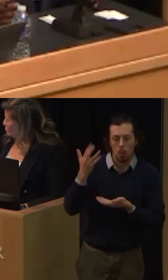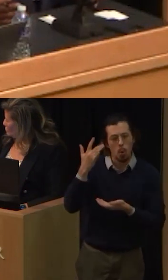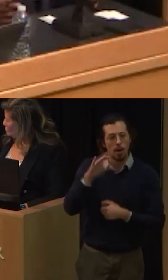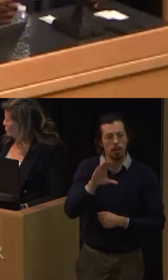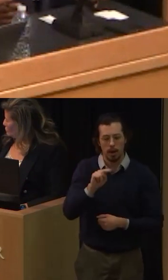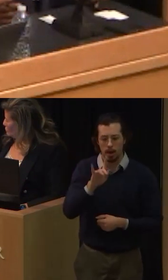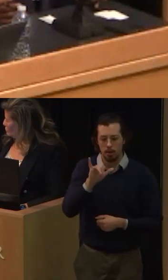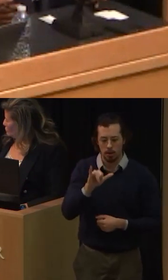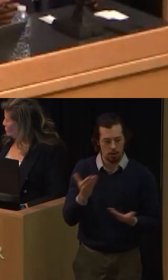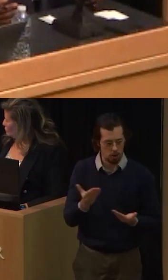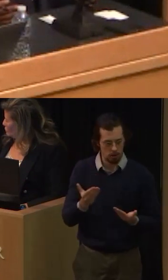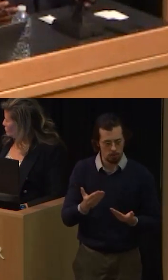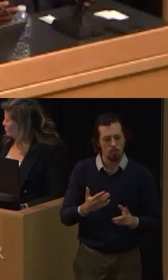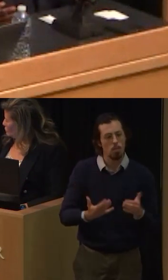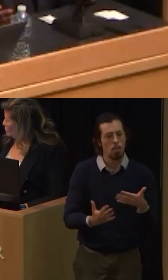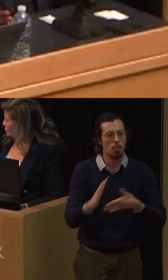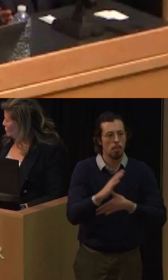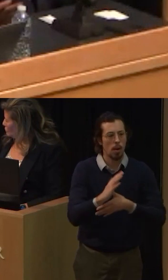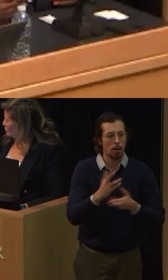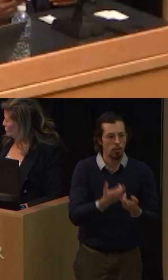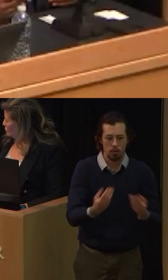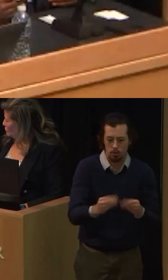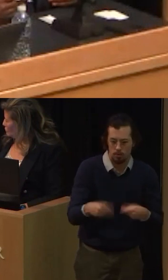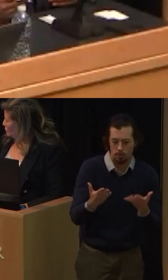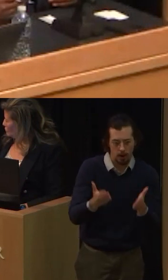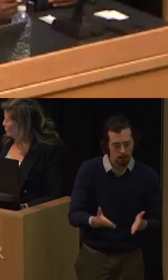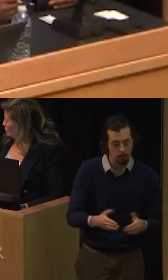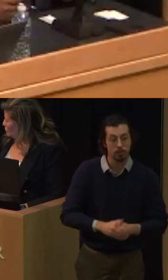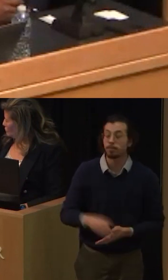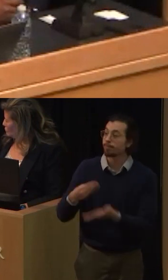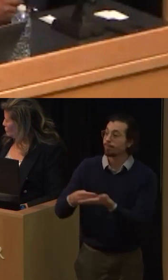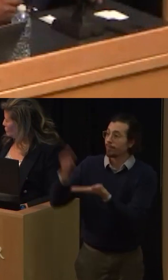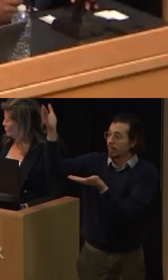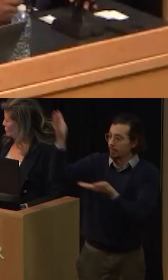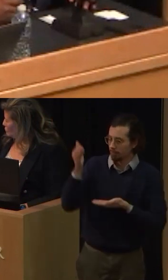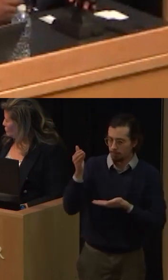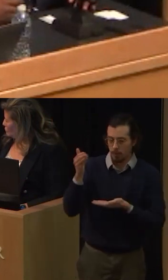where those resources get distributed, in those days, when money would come, they would reduce the budget,